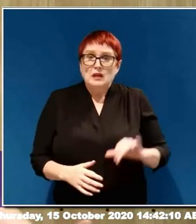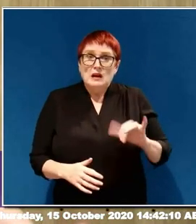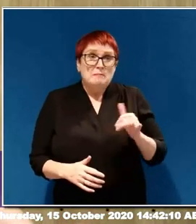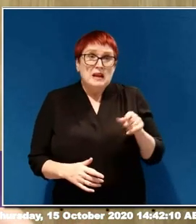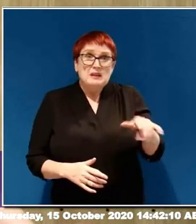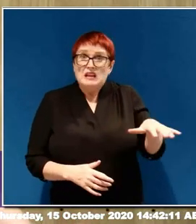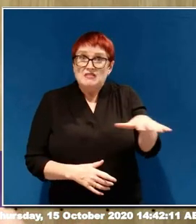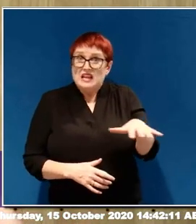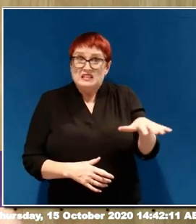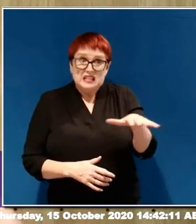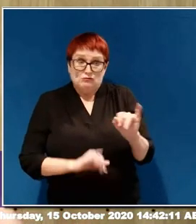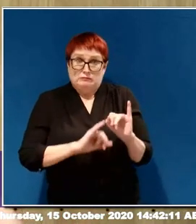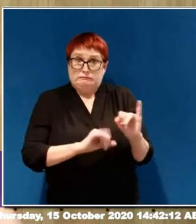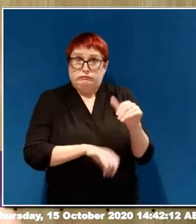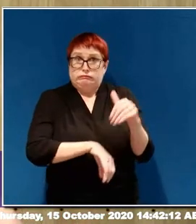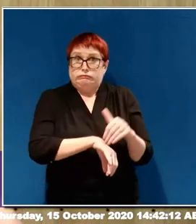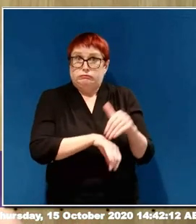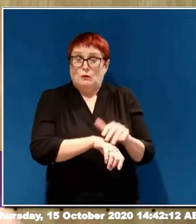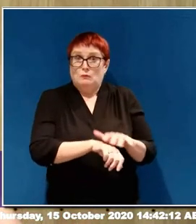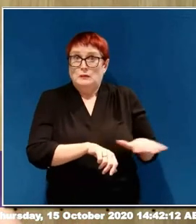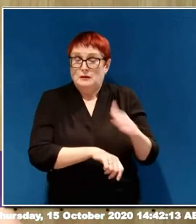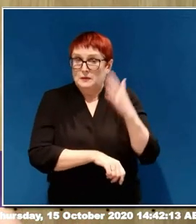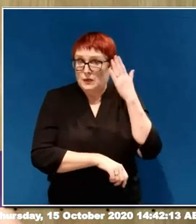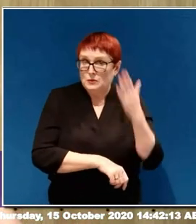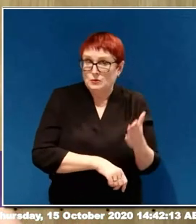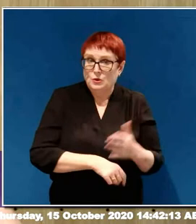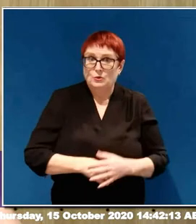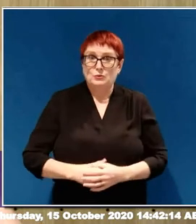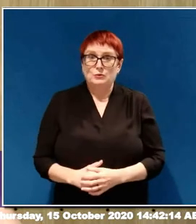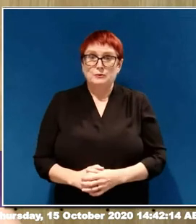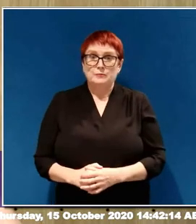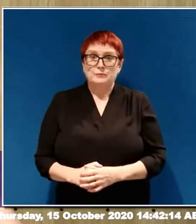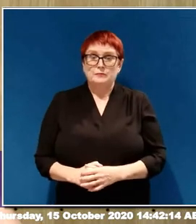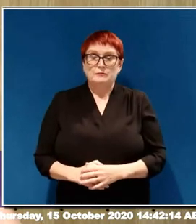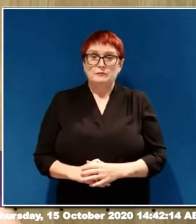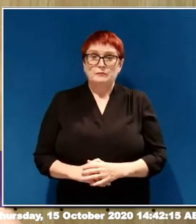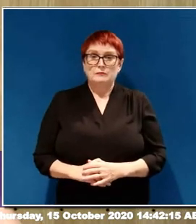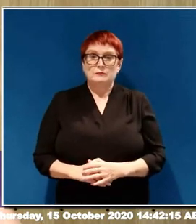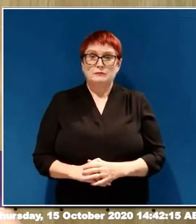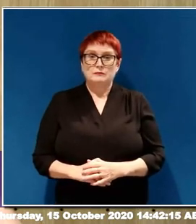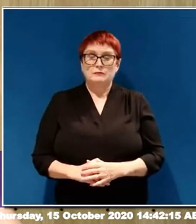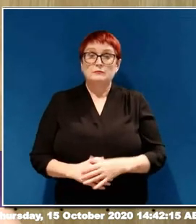In my role in other, like, districts, it wasn't that bad.